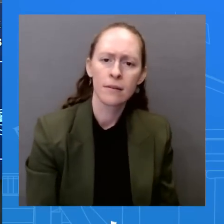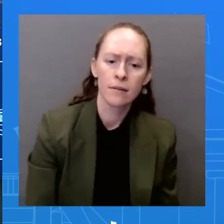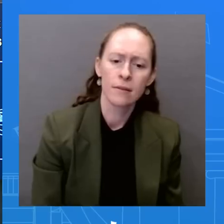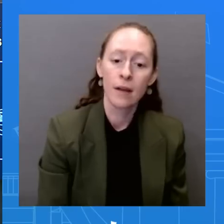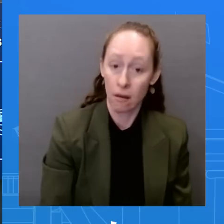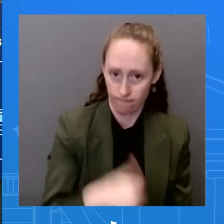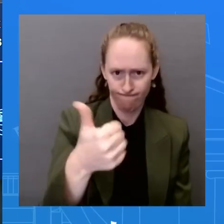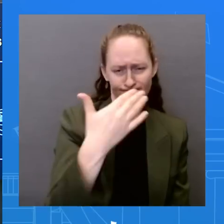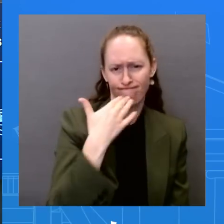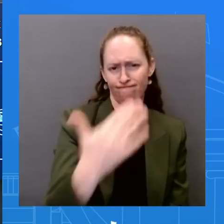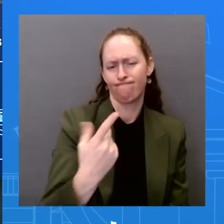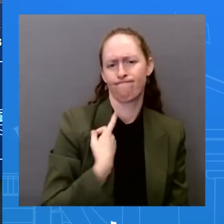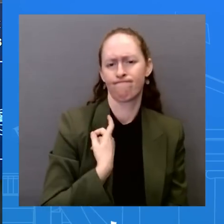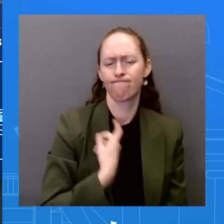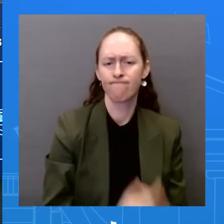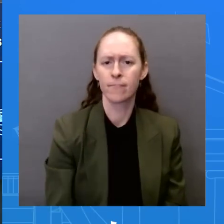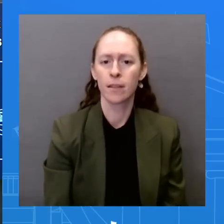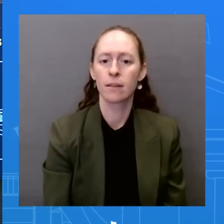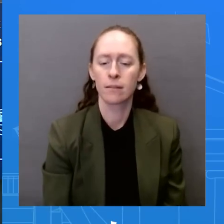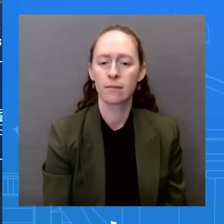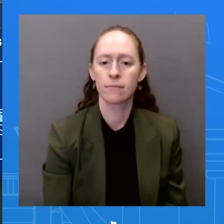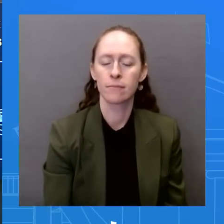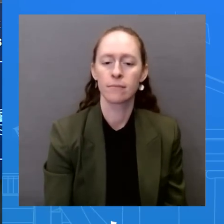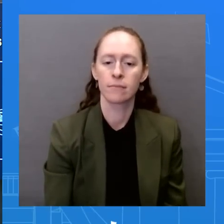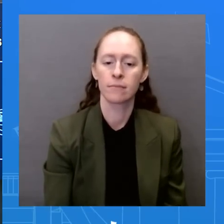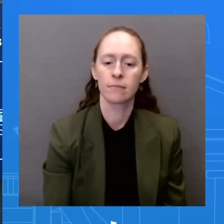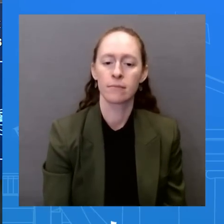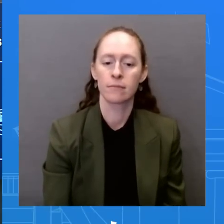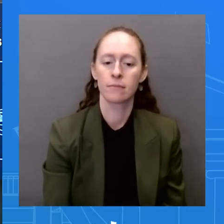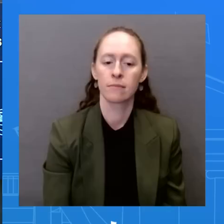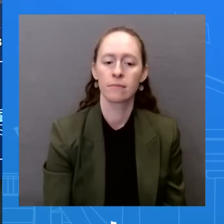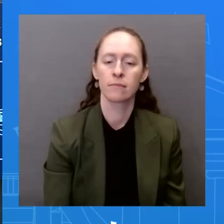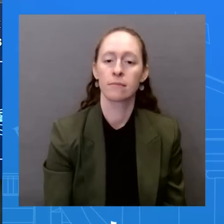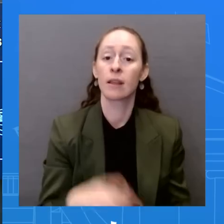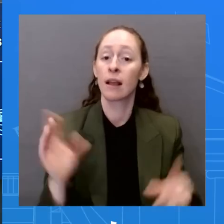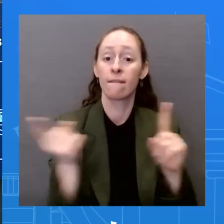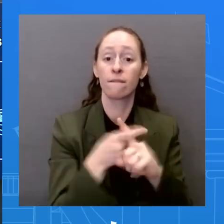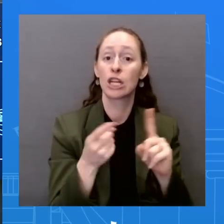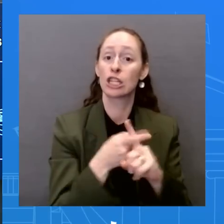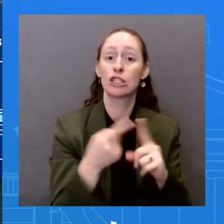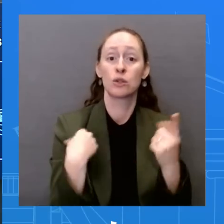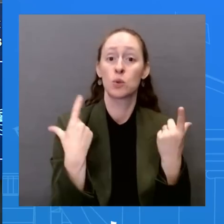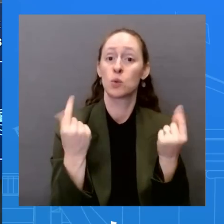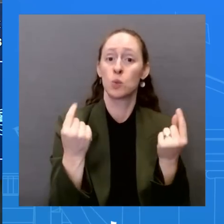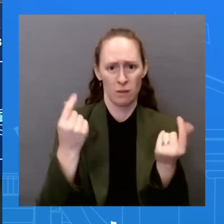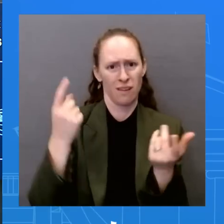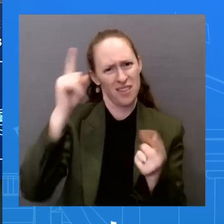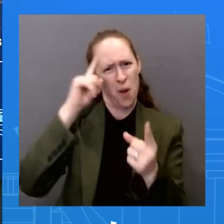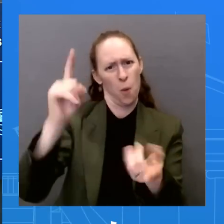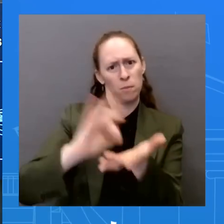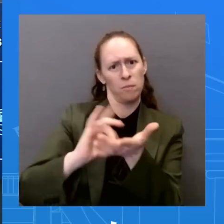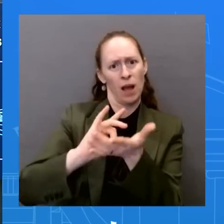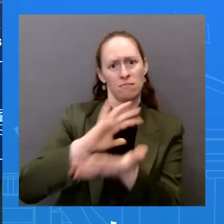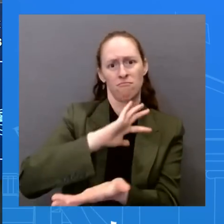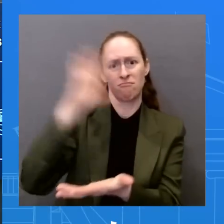So the first step in addressing a lot of the equity issues and gaps that we see in vaccination is really about making vaccine available.